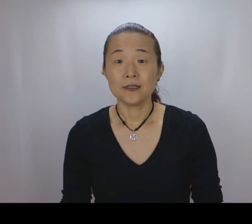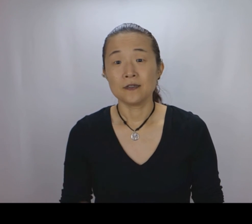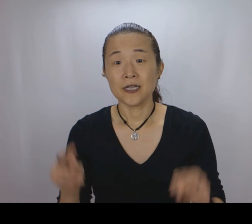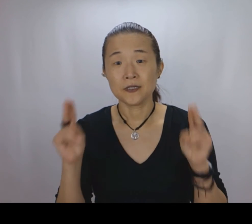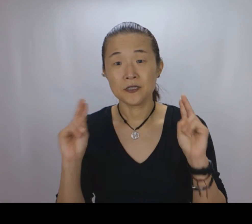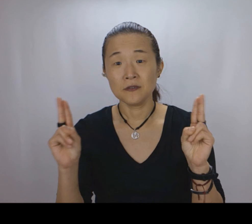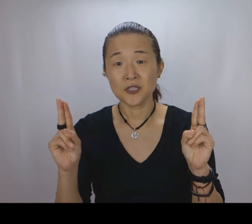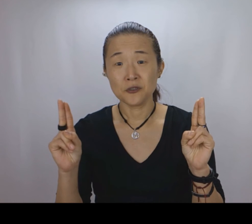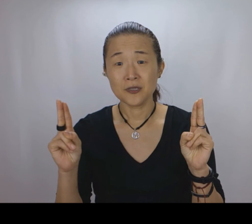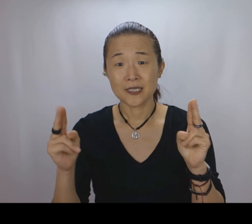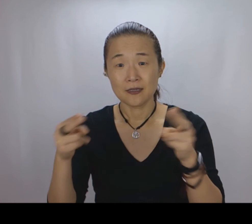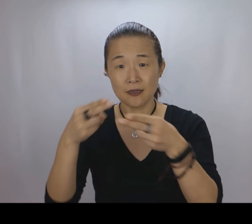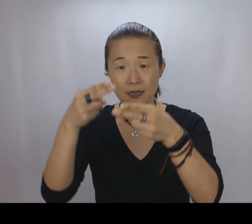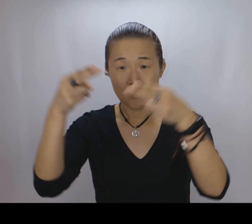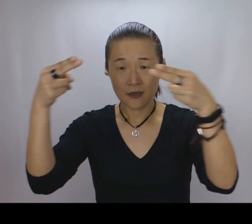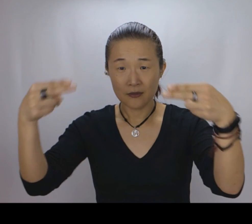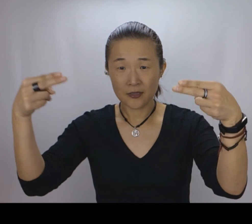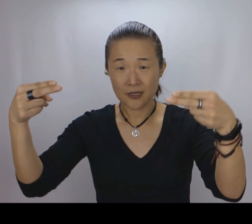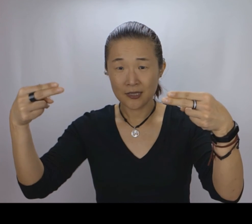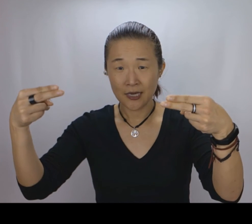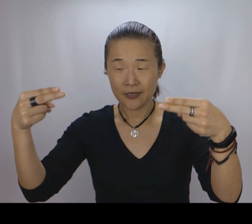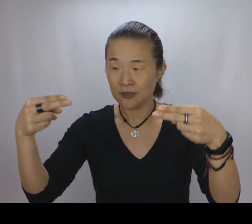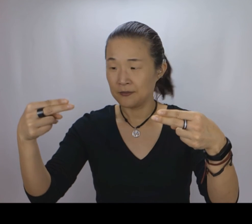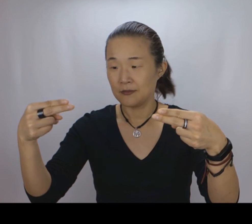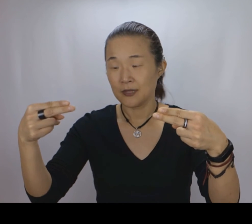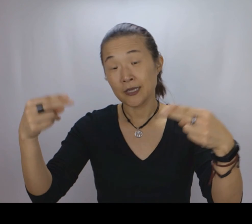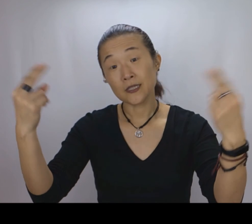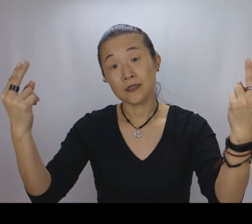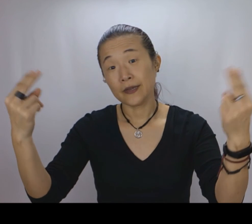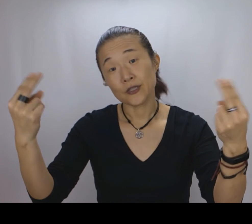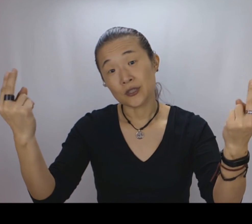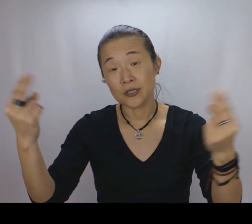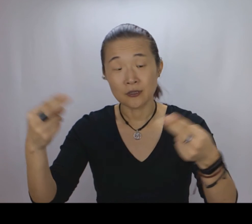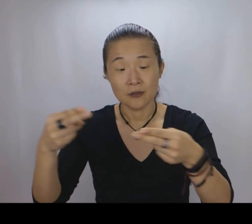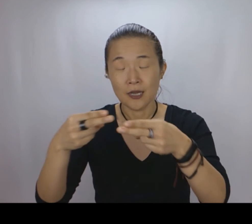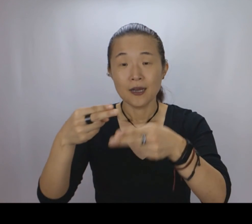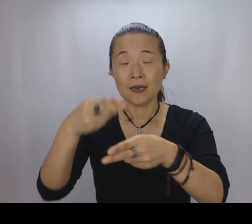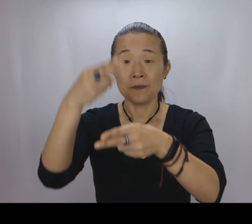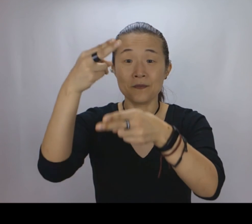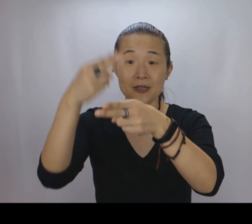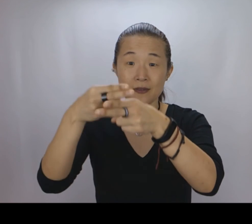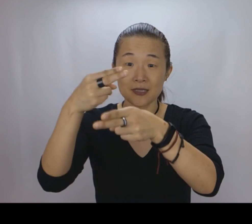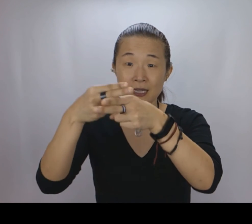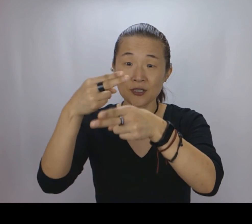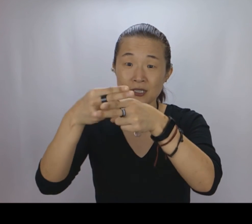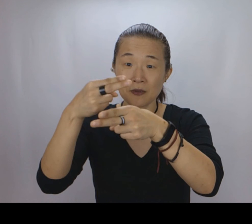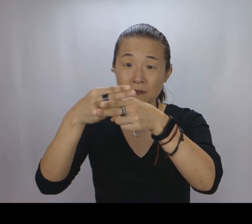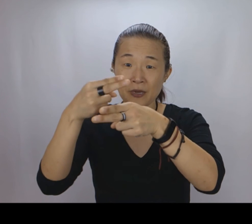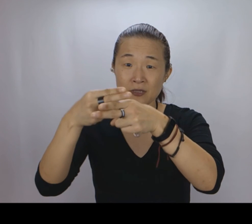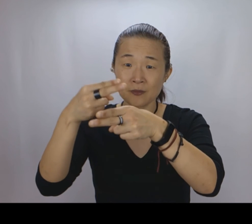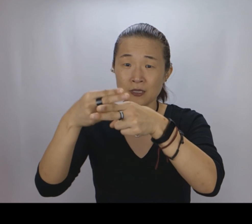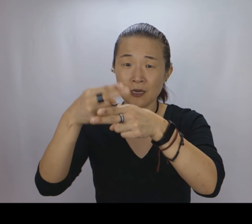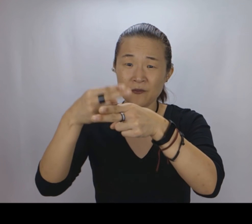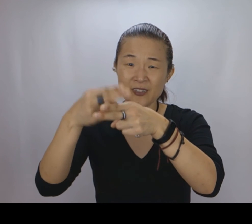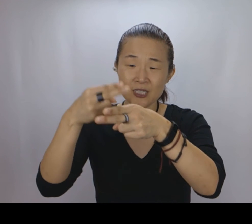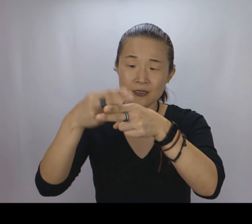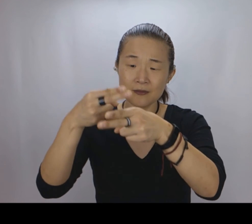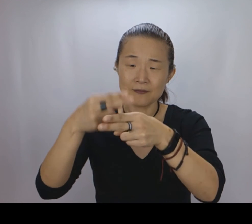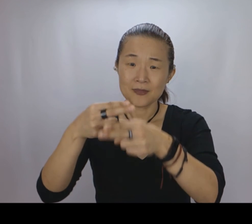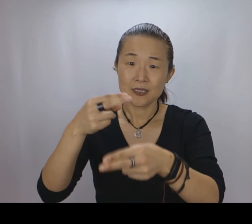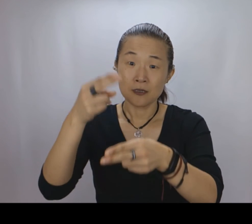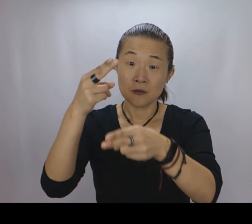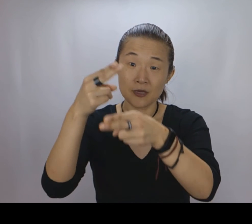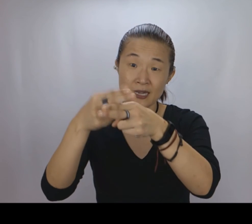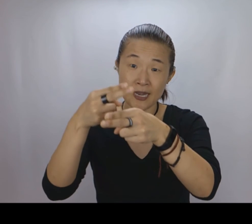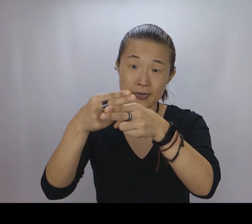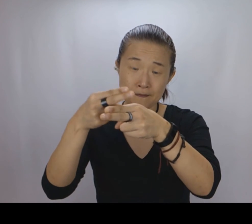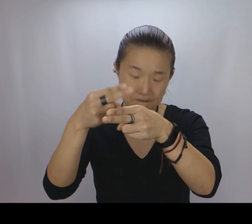So, take to "U's" to the side or I guess two "H's" too and just bounce them on top of each other. So, name.